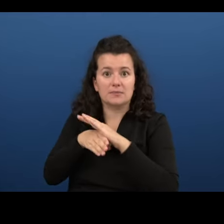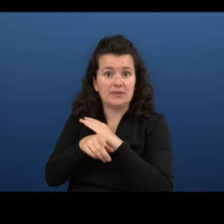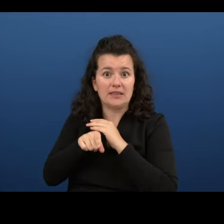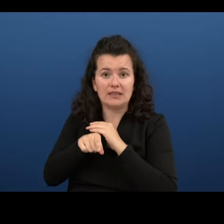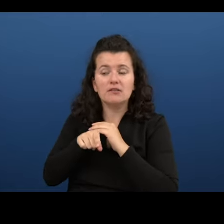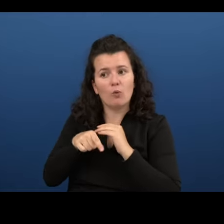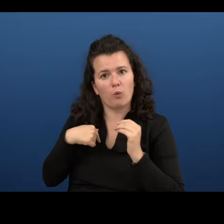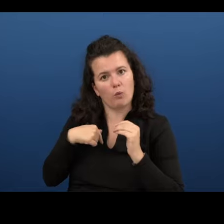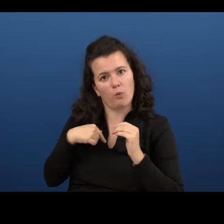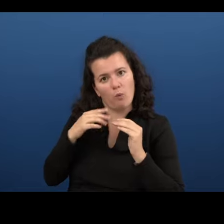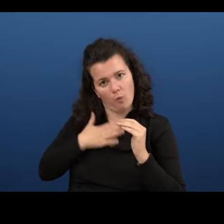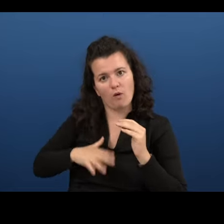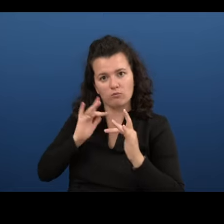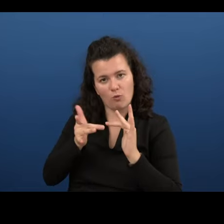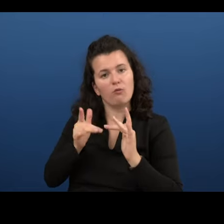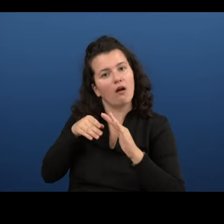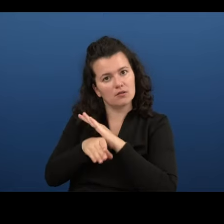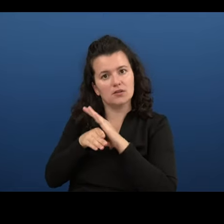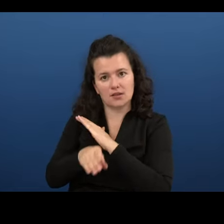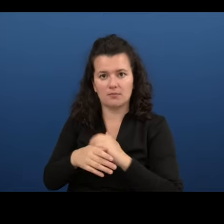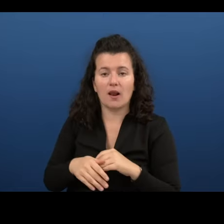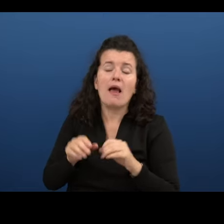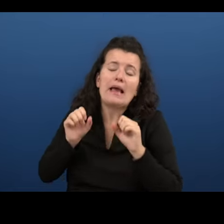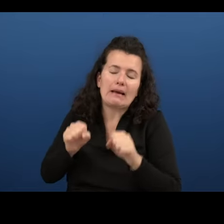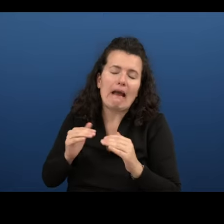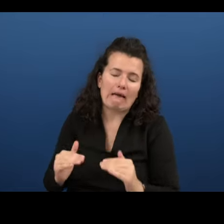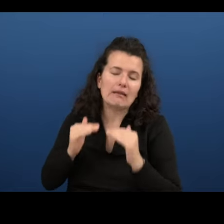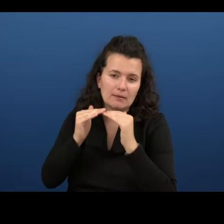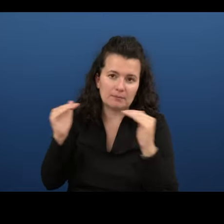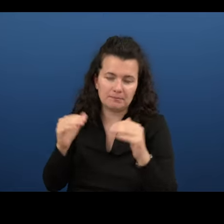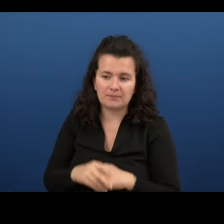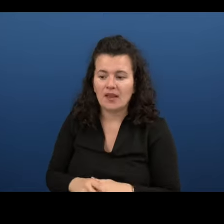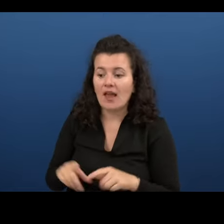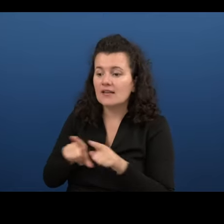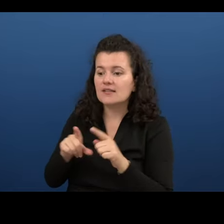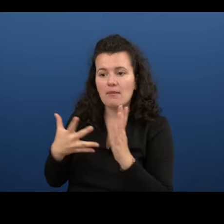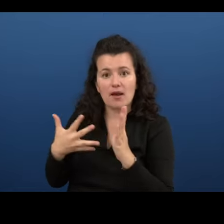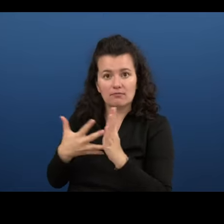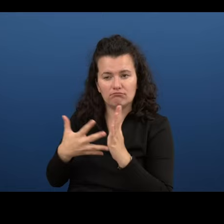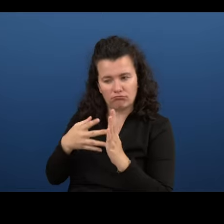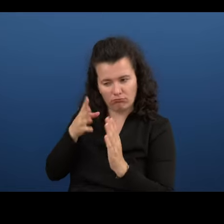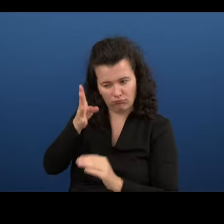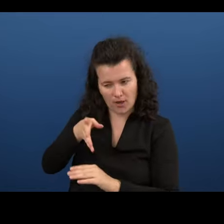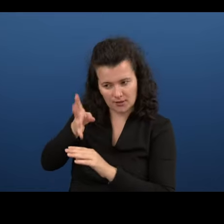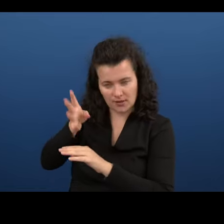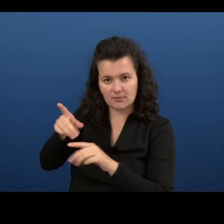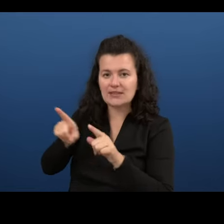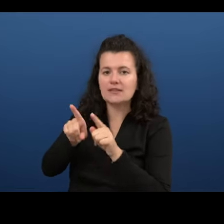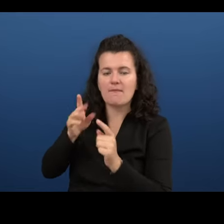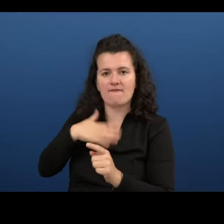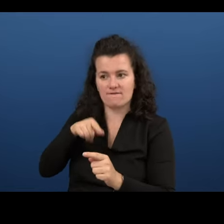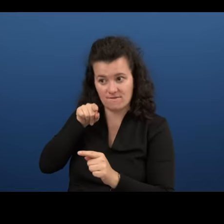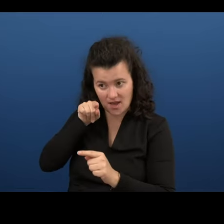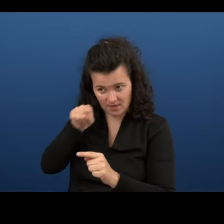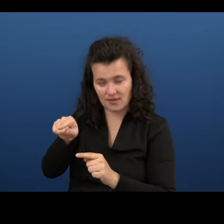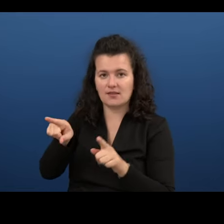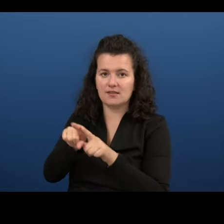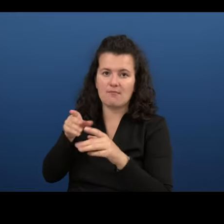14:27:46 And also, the actual assessment process. So, really, often, people with disabilities